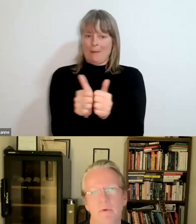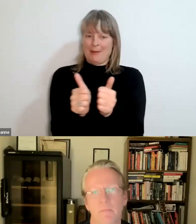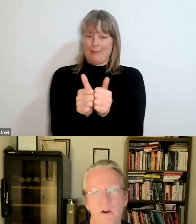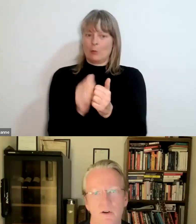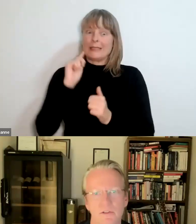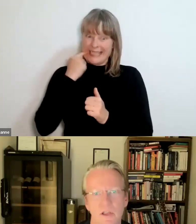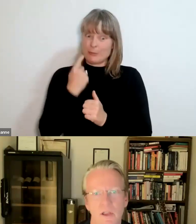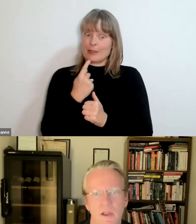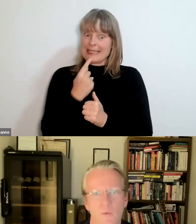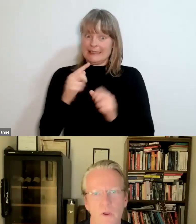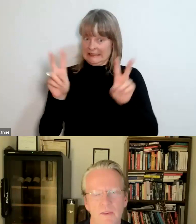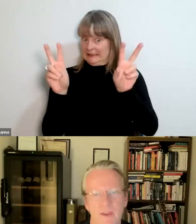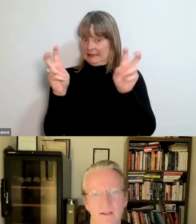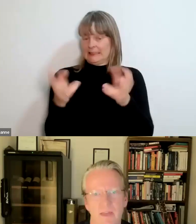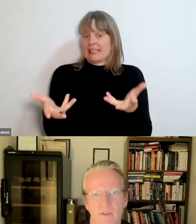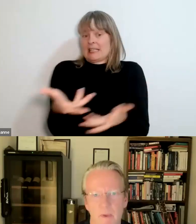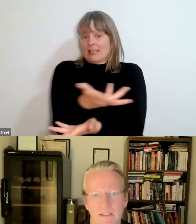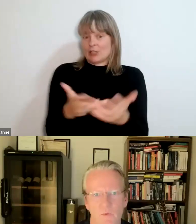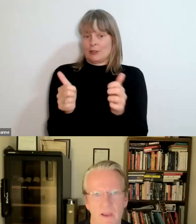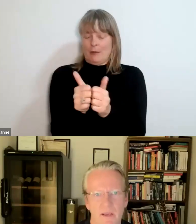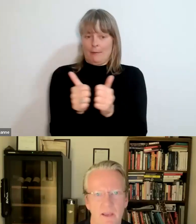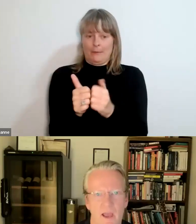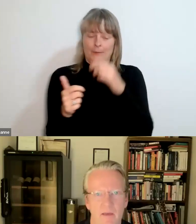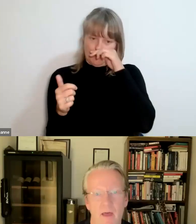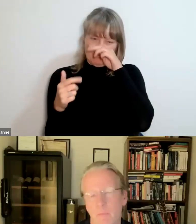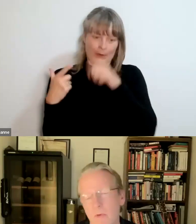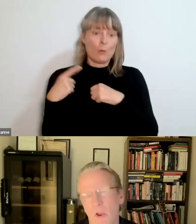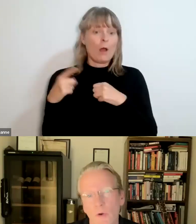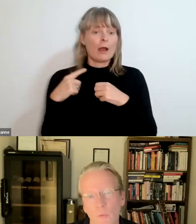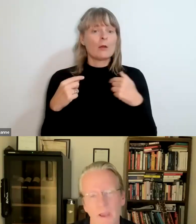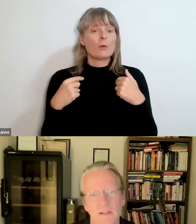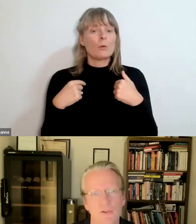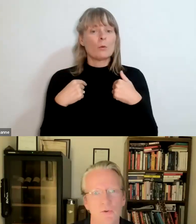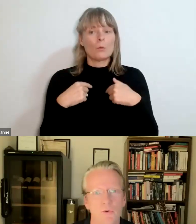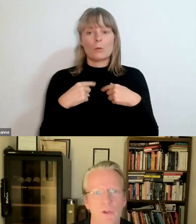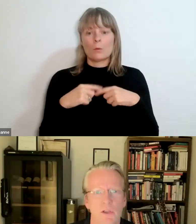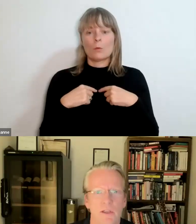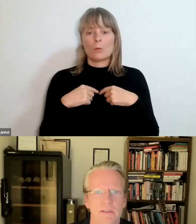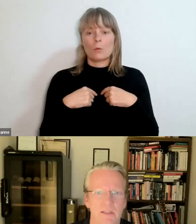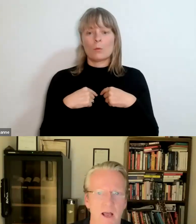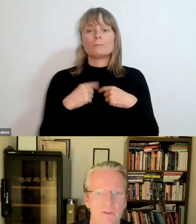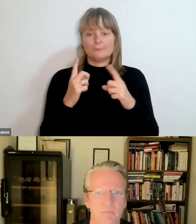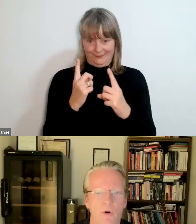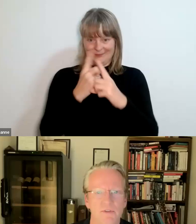kind of school than what they had themselves. And that is why I think it is important in this